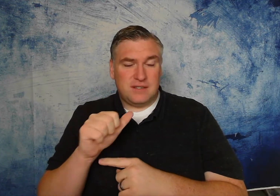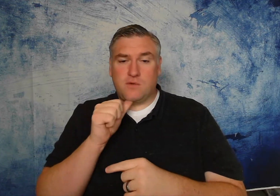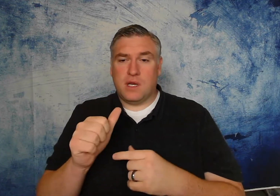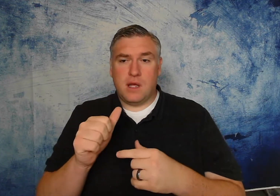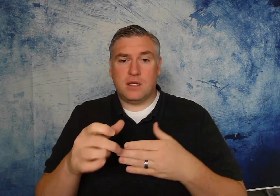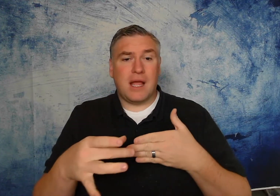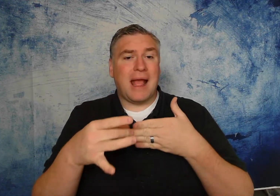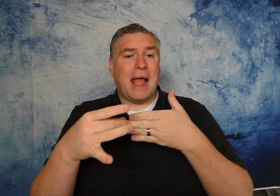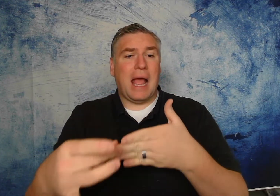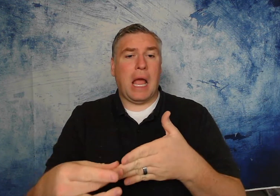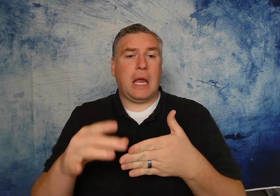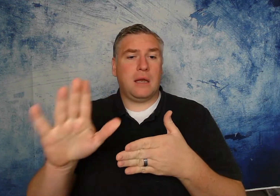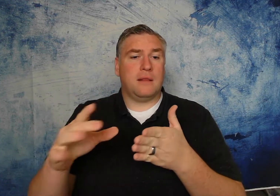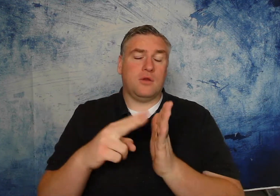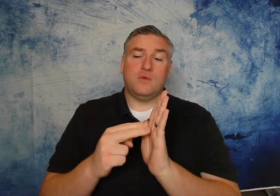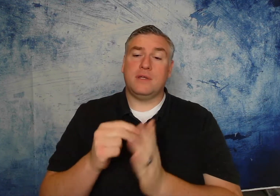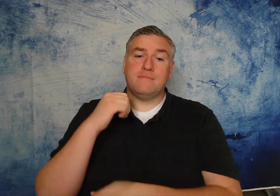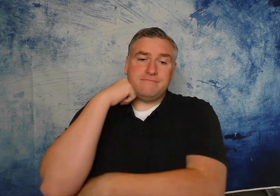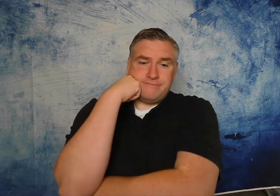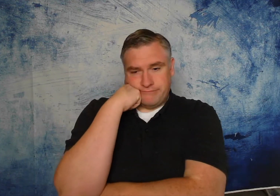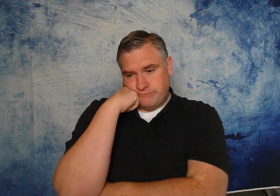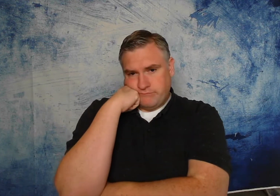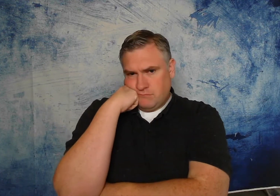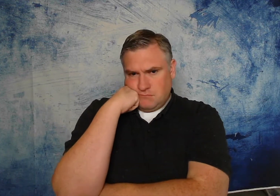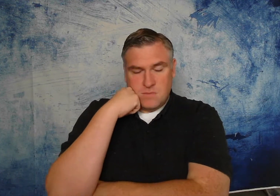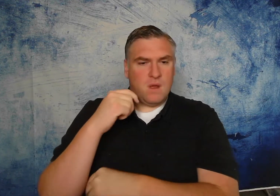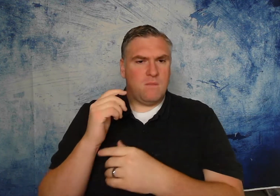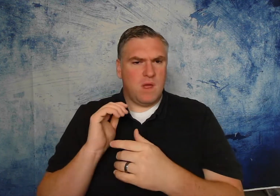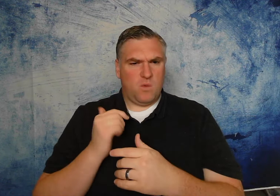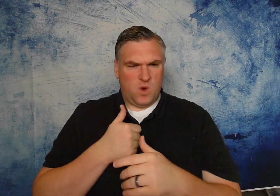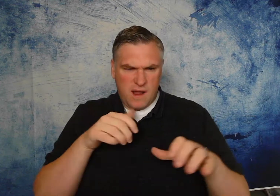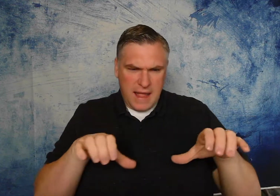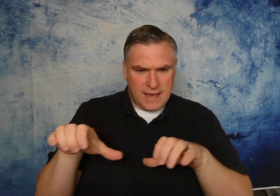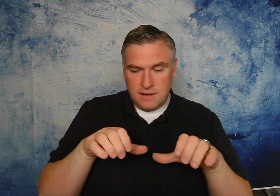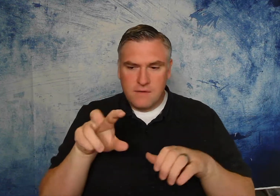We're teaching strategies, we're not guiding them to read while we sit back passively.